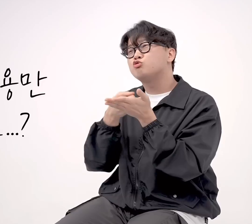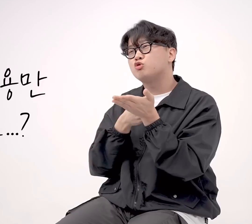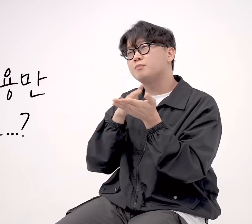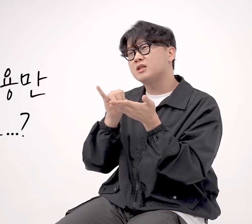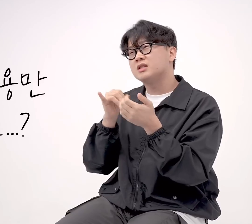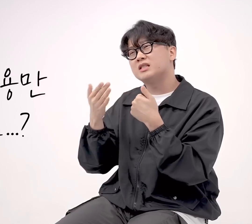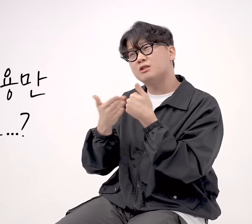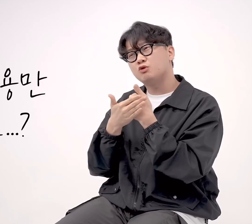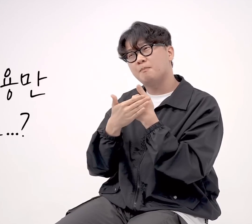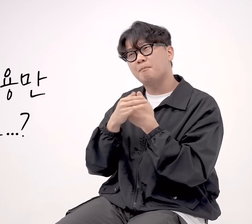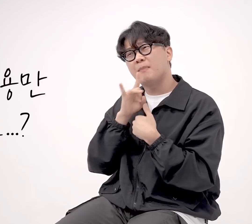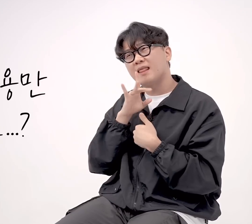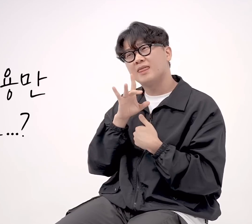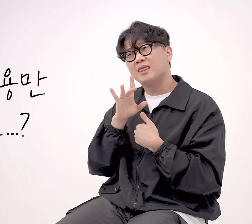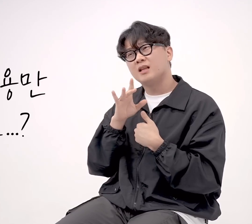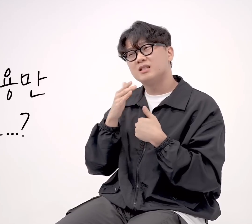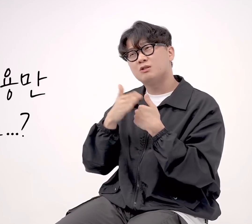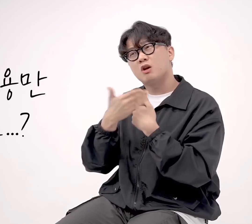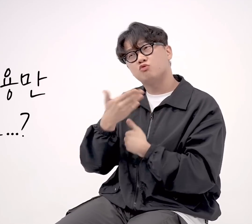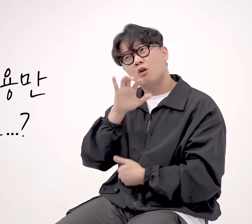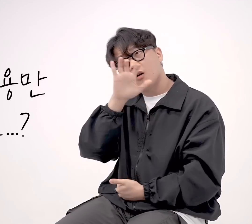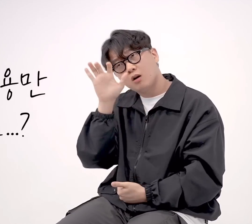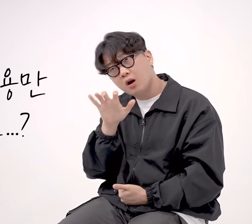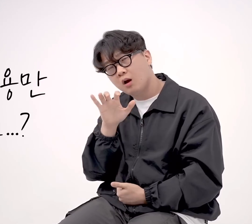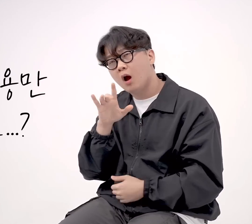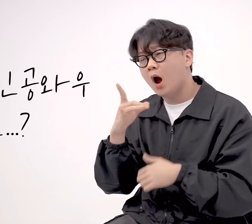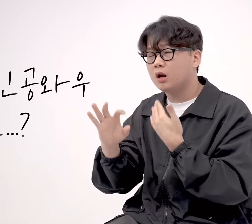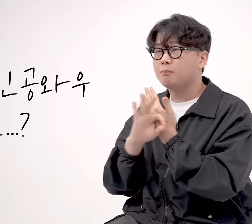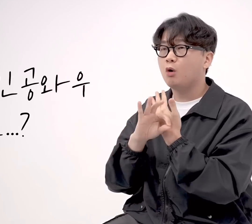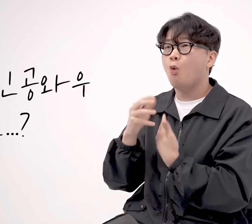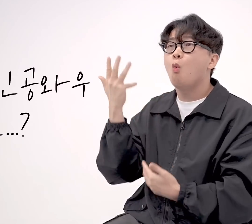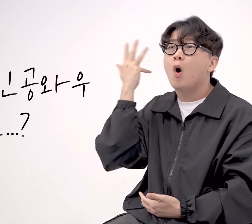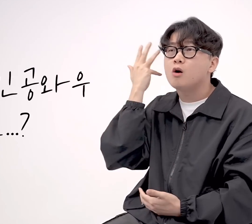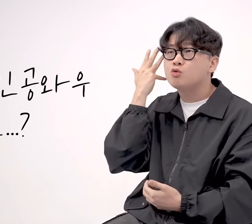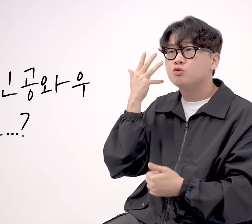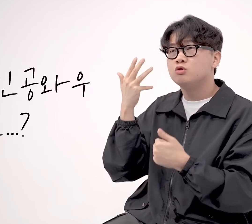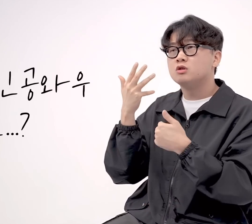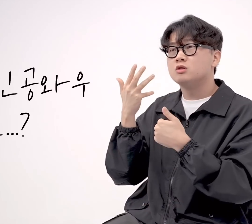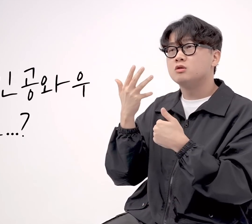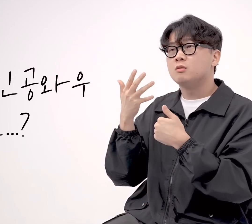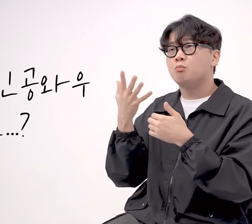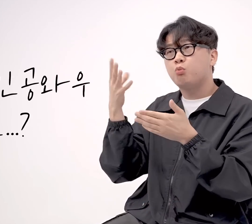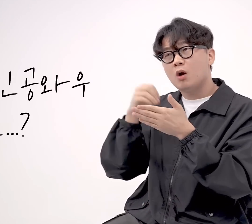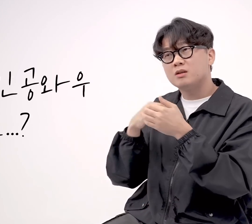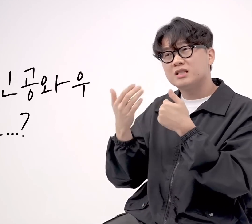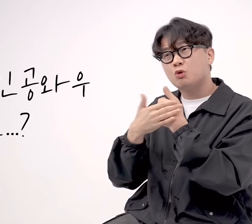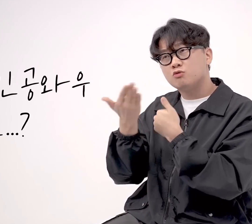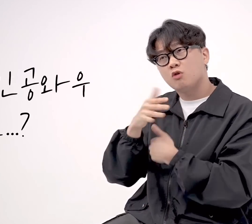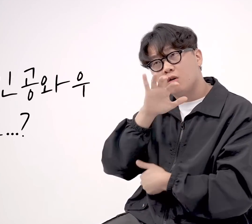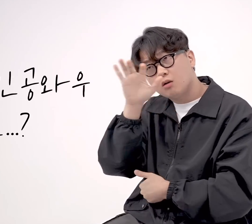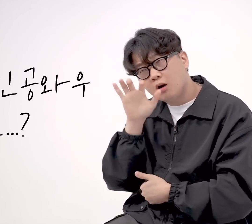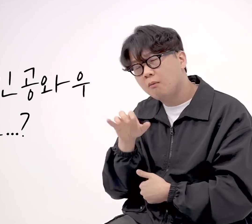They only supported the surgery cost...? Surgery cost + cochlear implant support...?